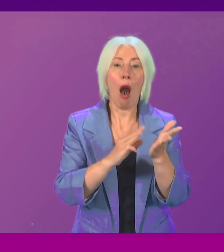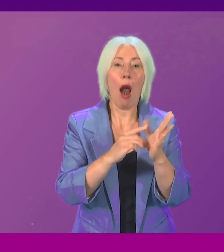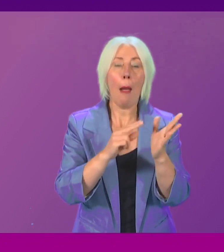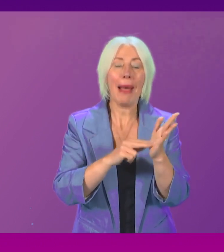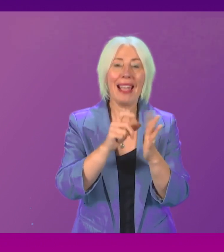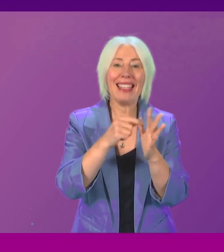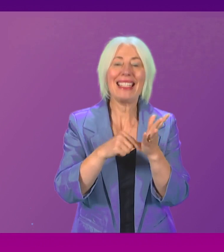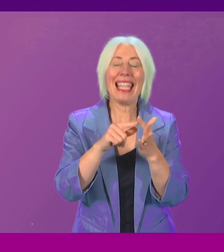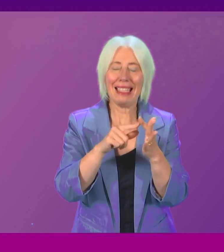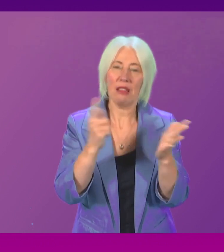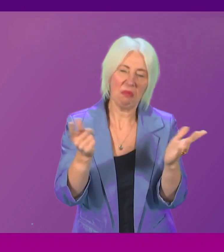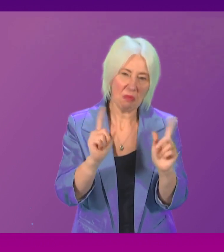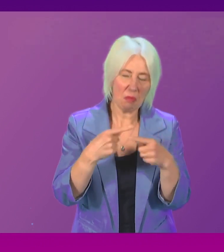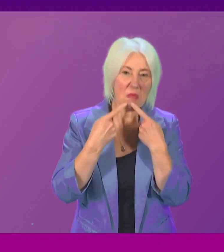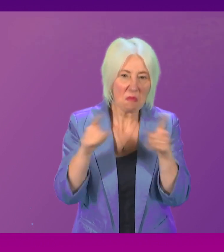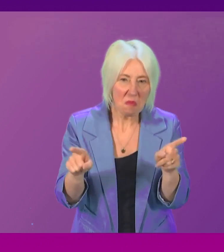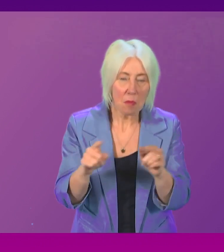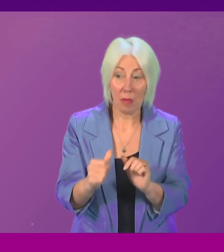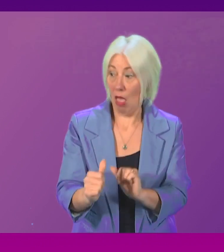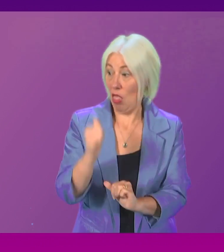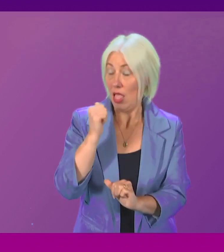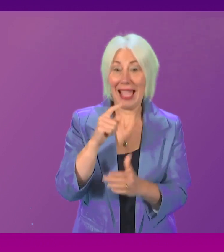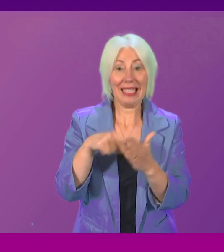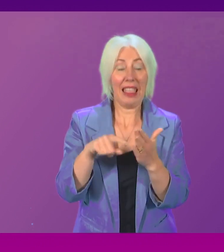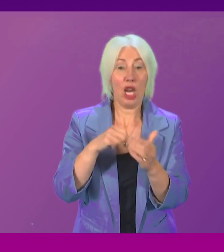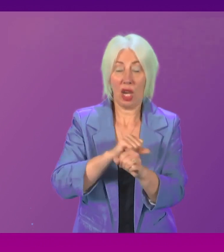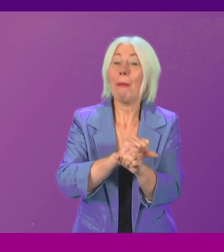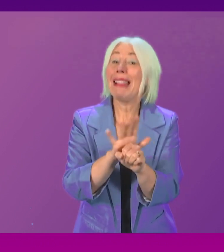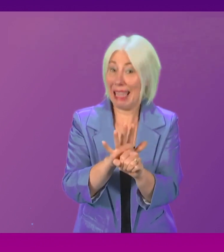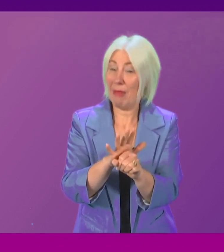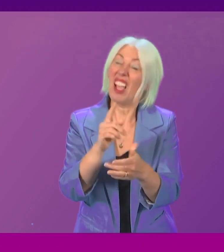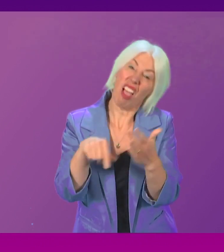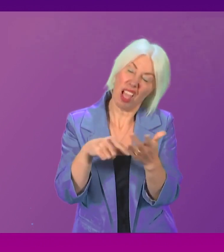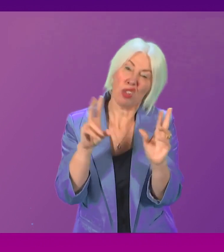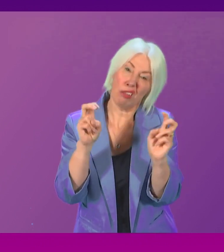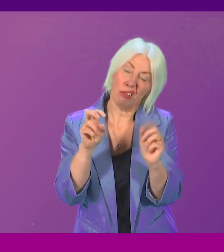The most recent election was a pandemic election, one that the First Minister won by her direct